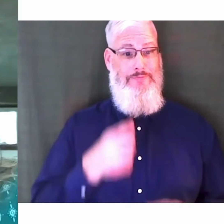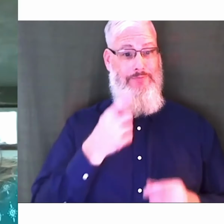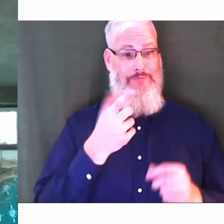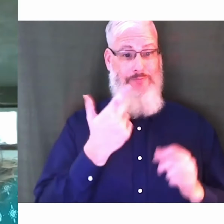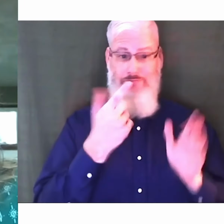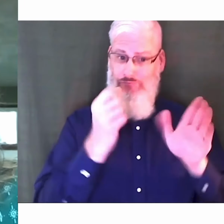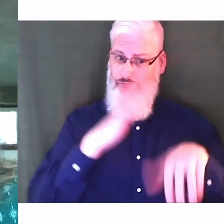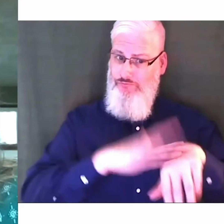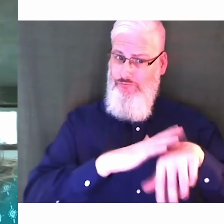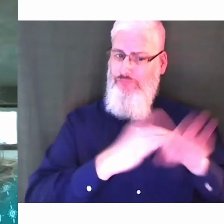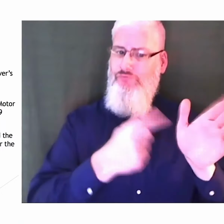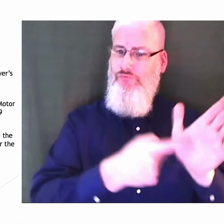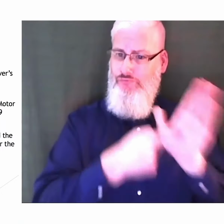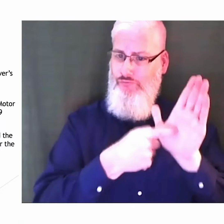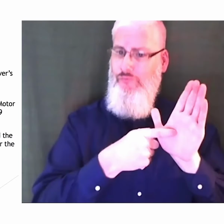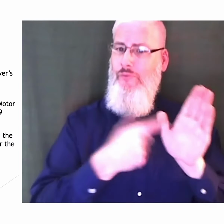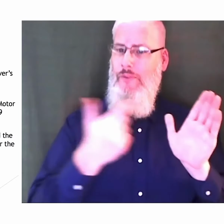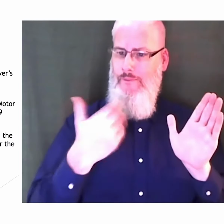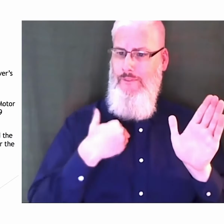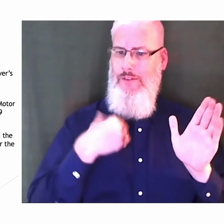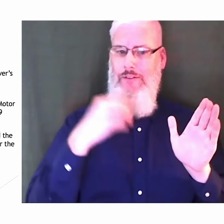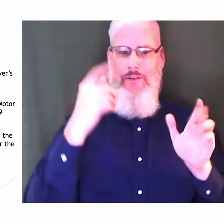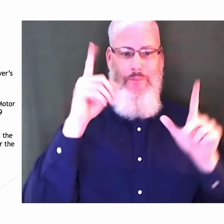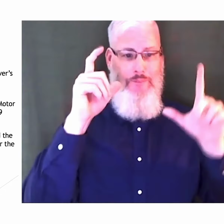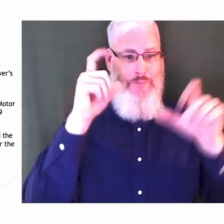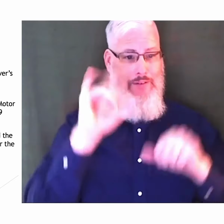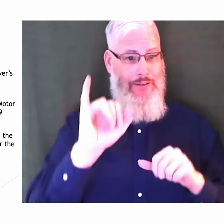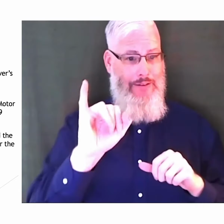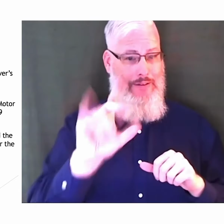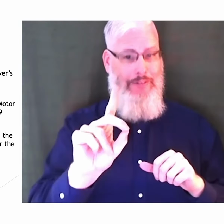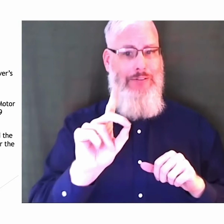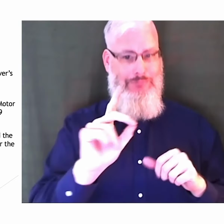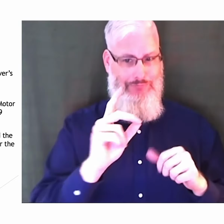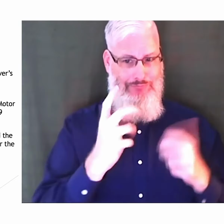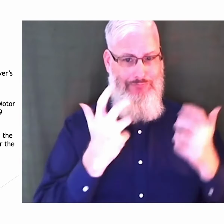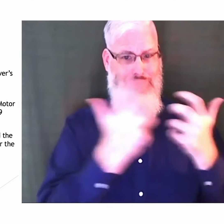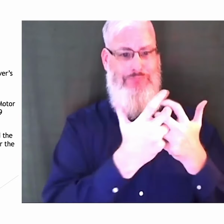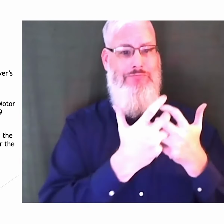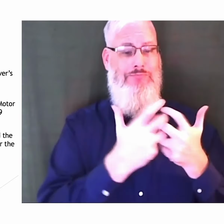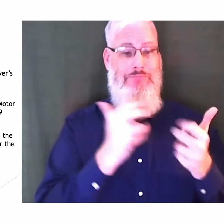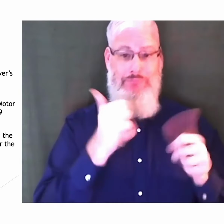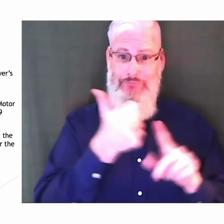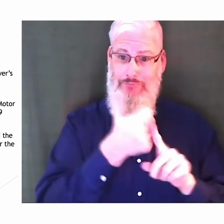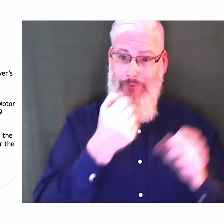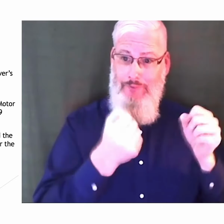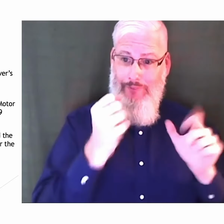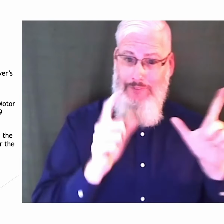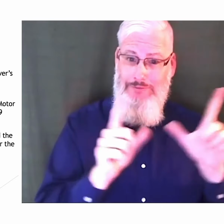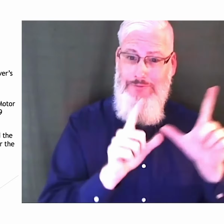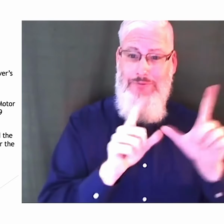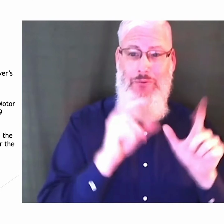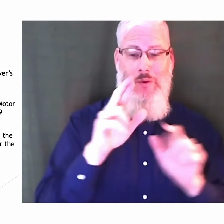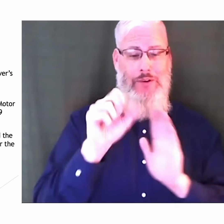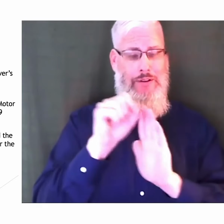You must have an acceptable photo ID to vote, such as a current Wisconsin Driver's License or state ID.